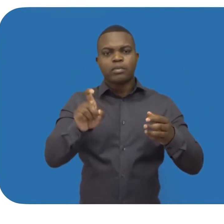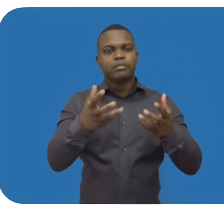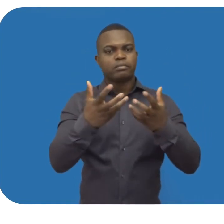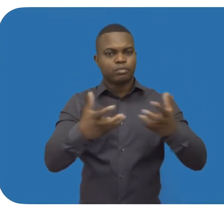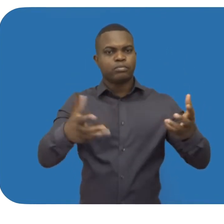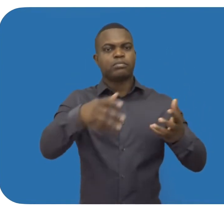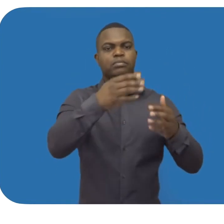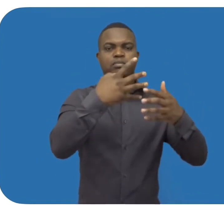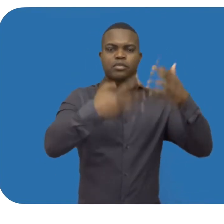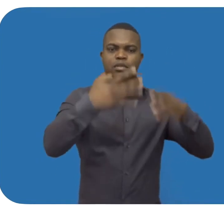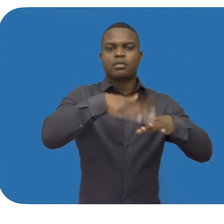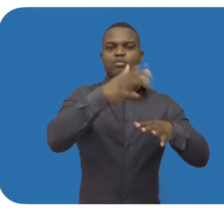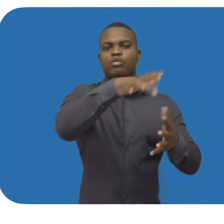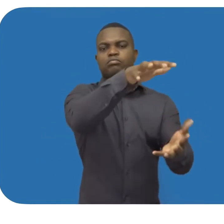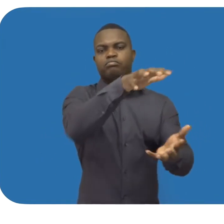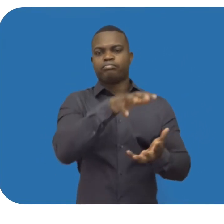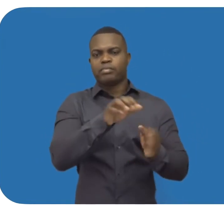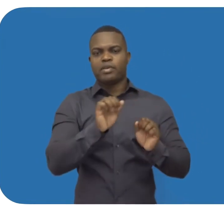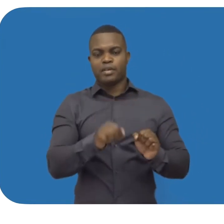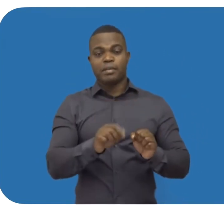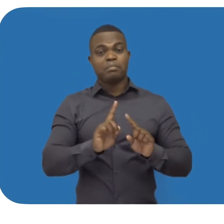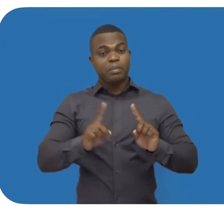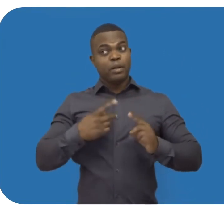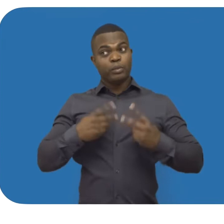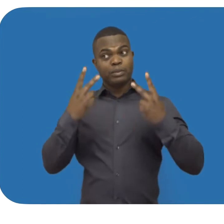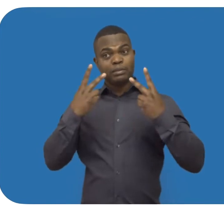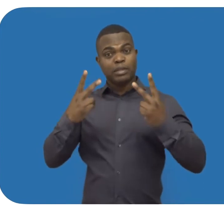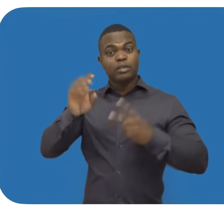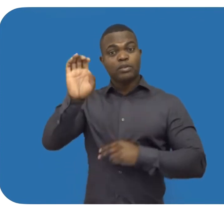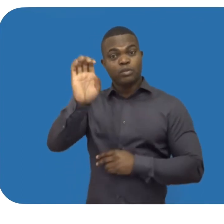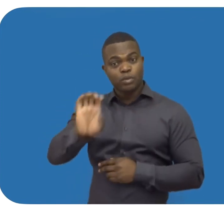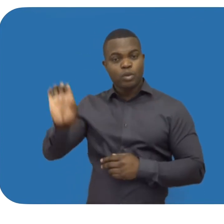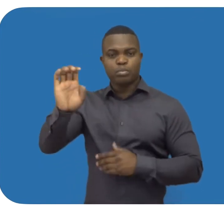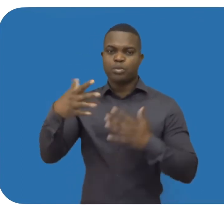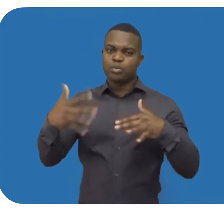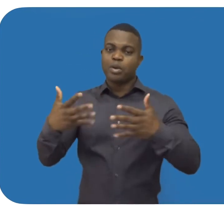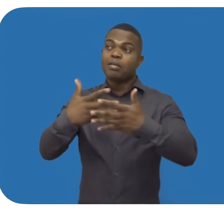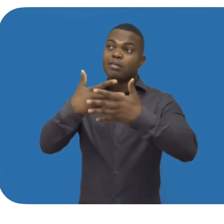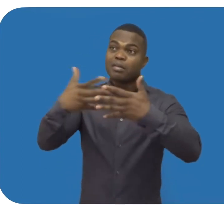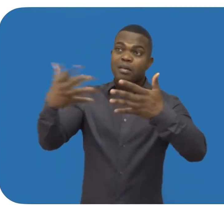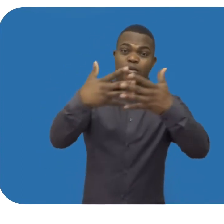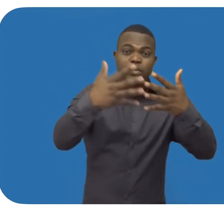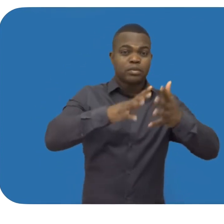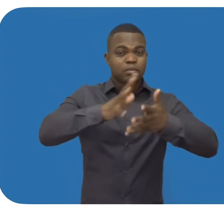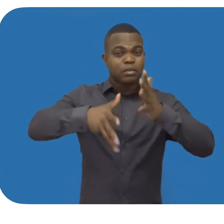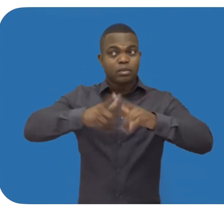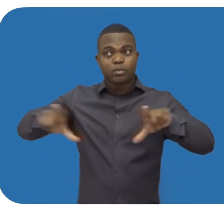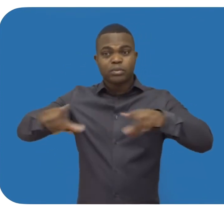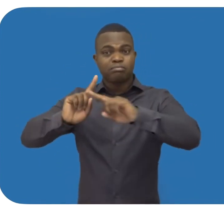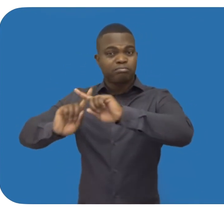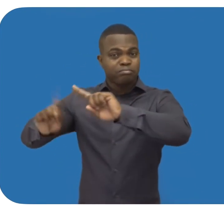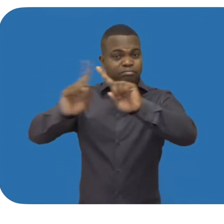It became apparent that even within Europe there were large differences in how much the creation of sign language resources